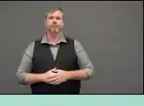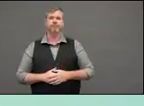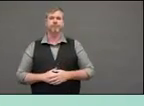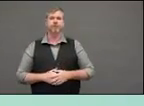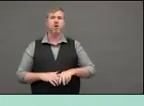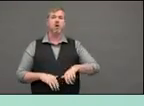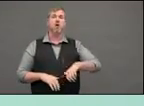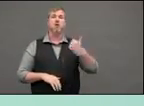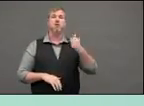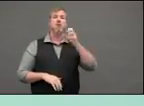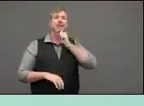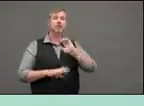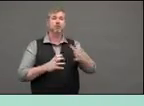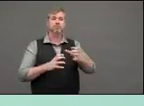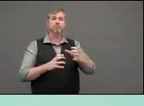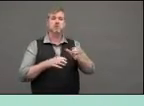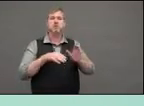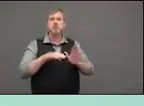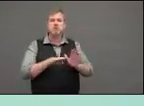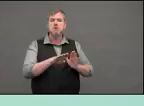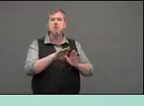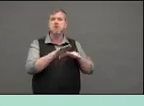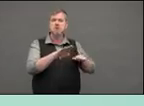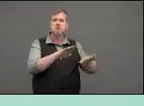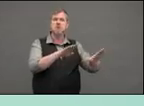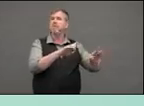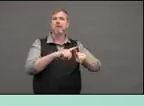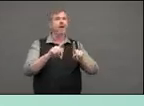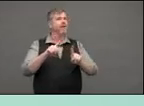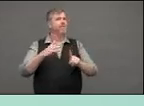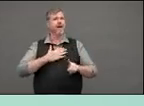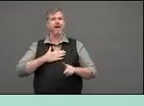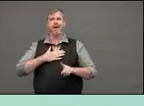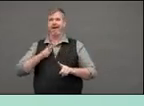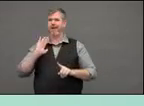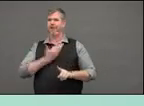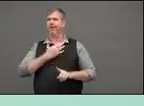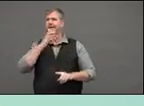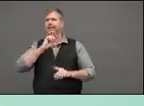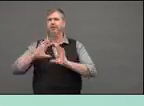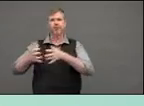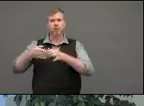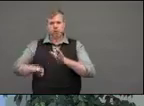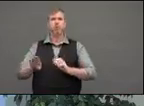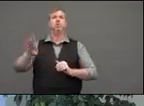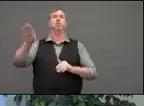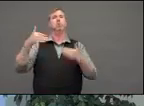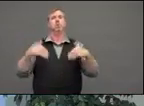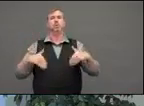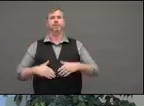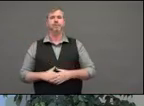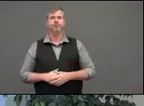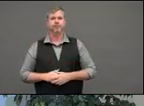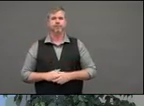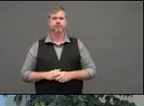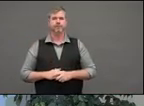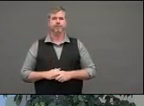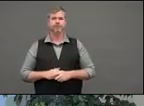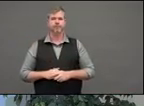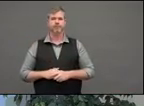um this has kind of created this myth about COVID have you seen anyone your age not following social distancing guidelines